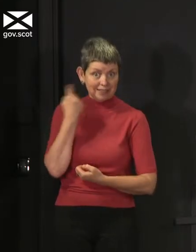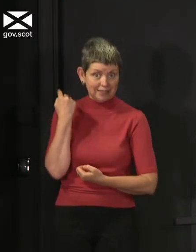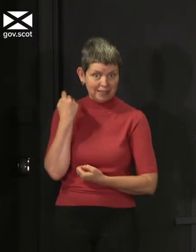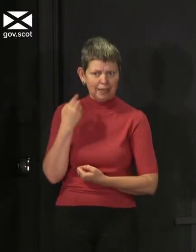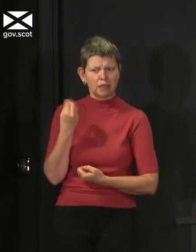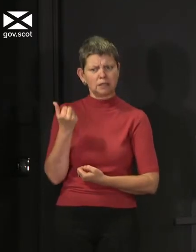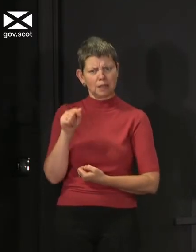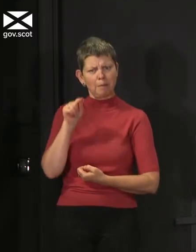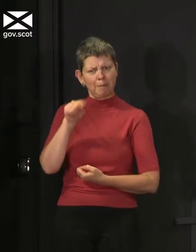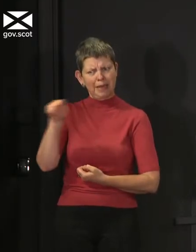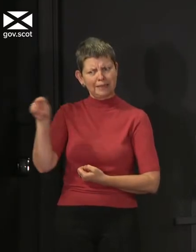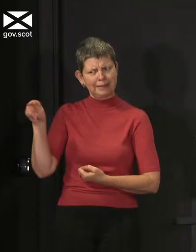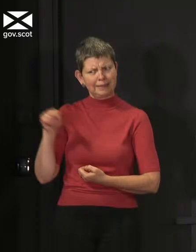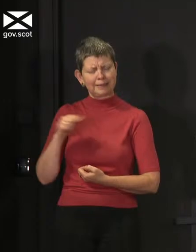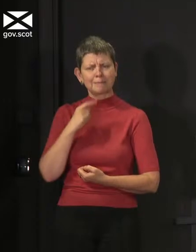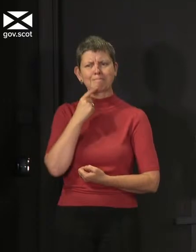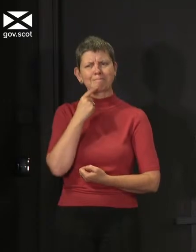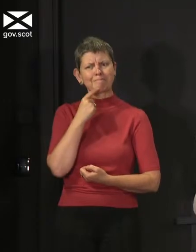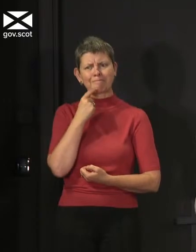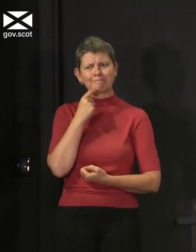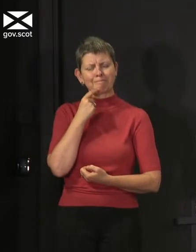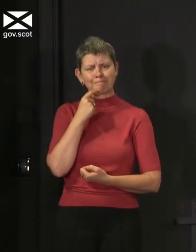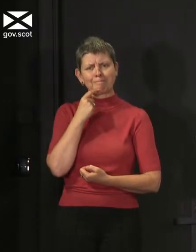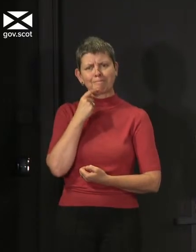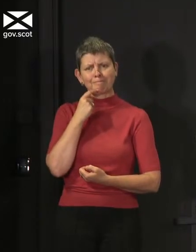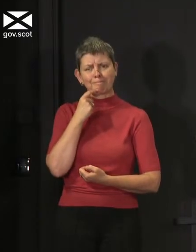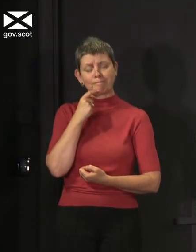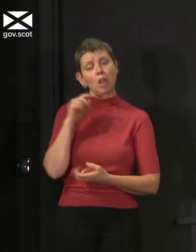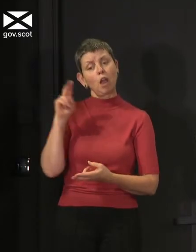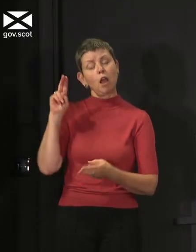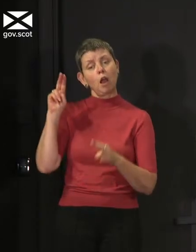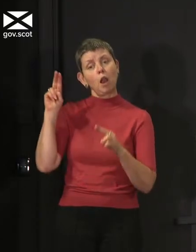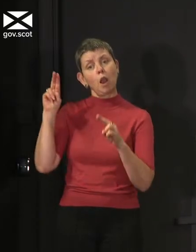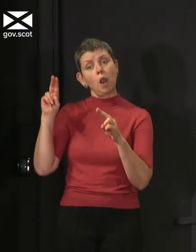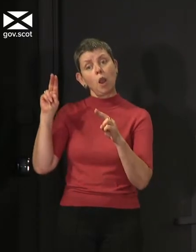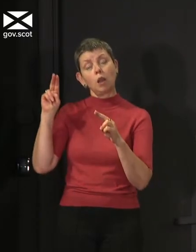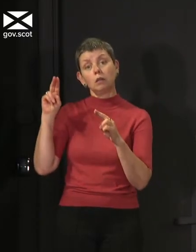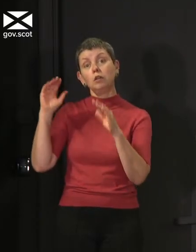countries in that which were low-risk in Scotland, but there were some countries that would have